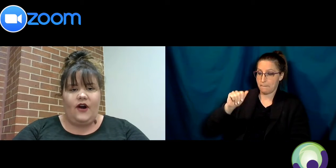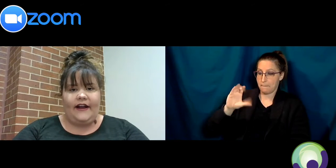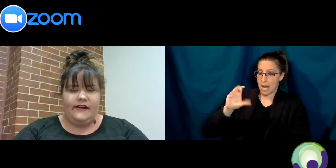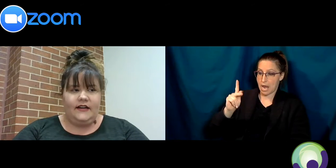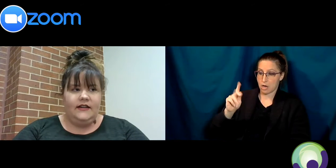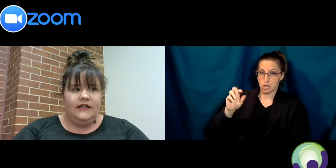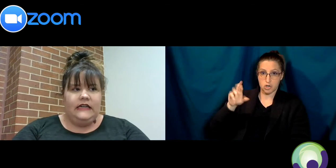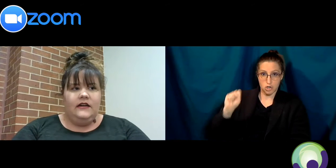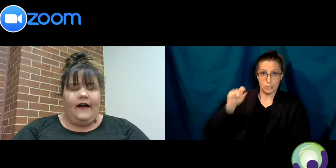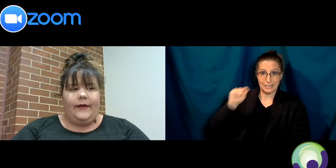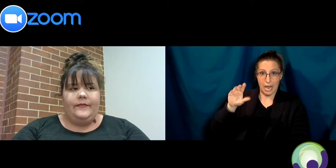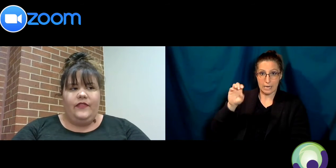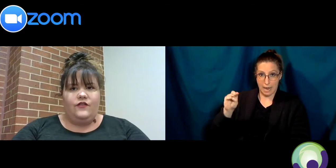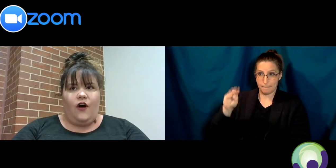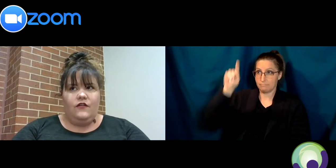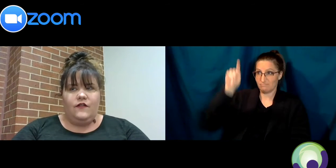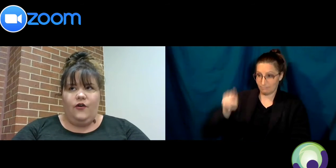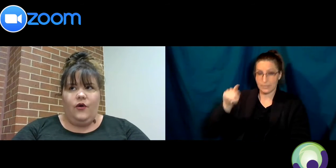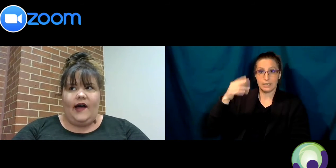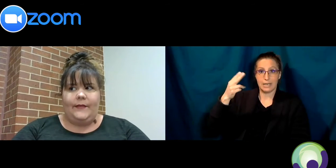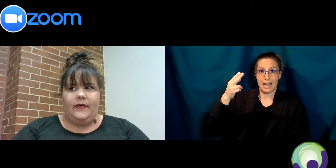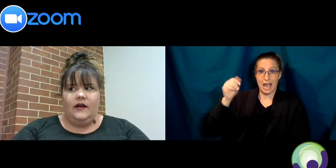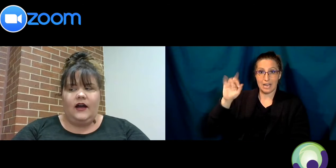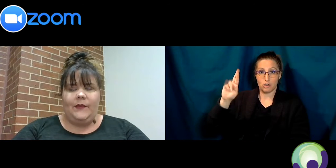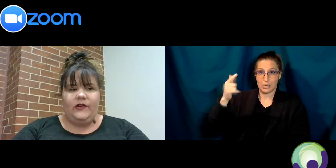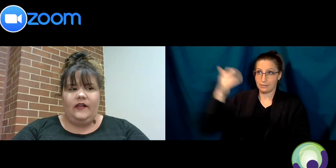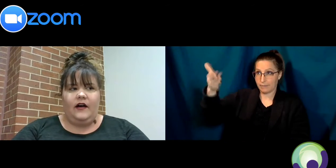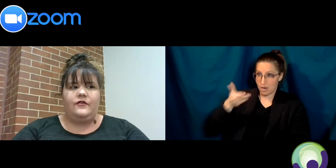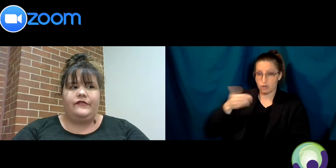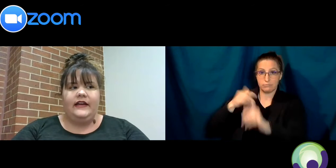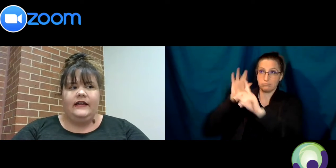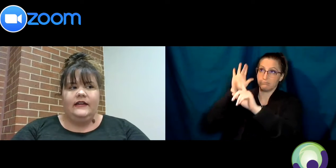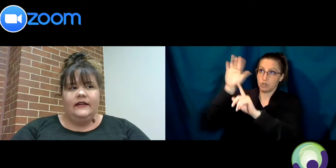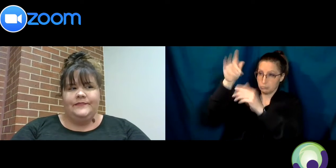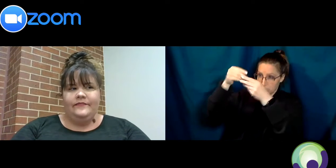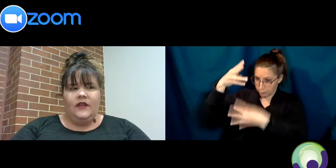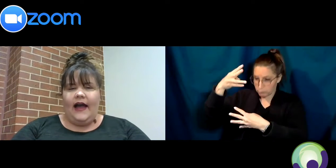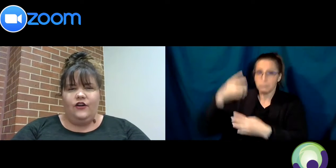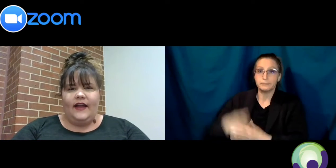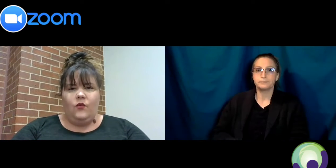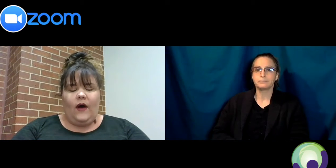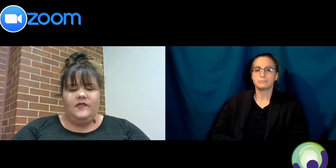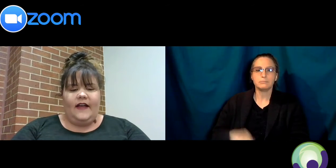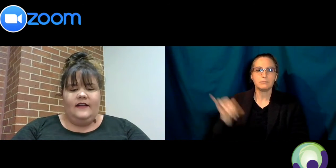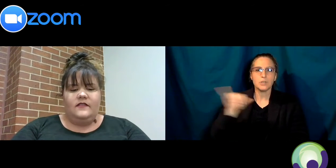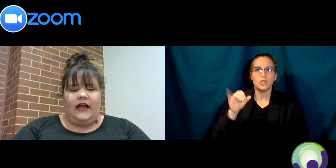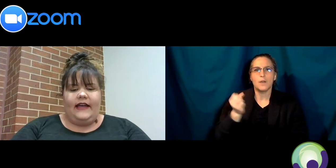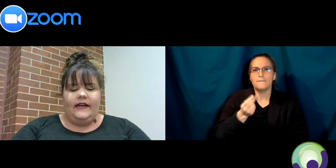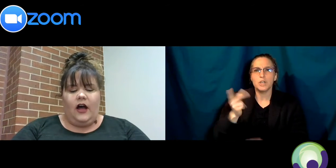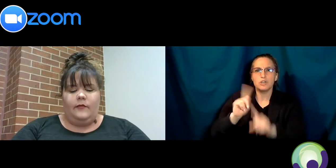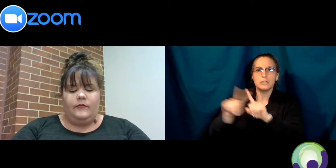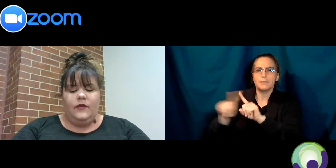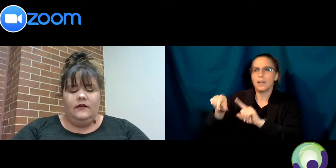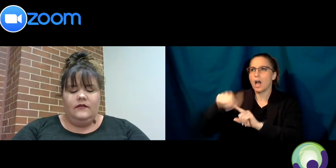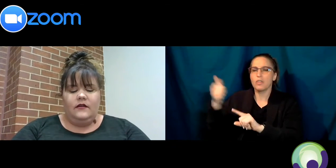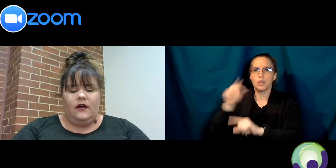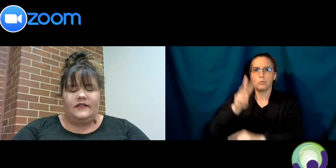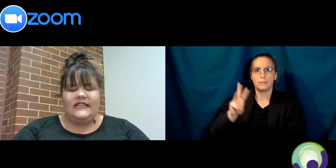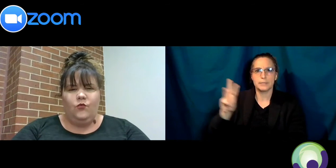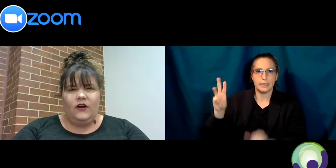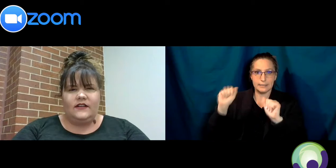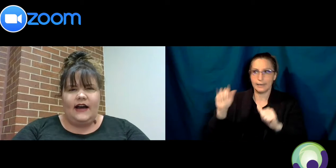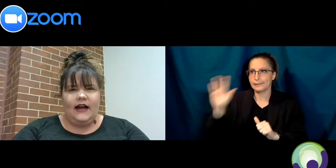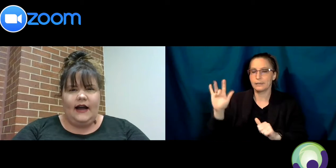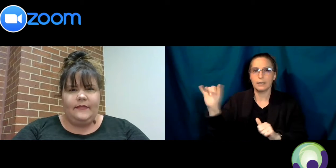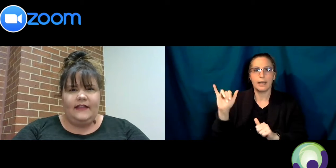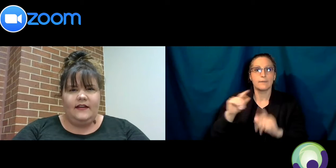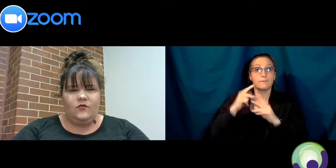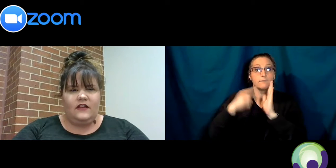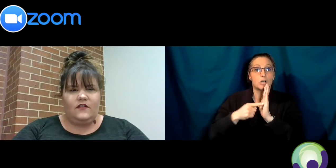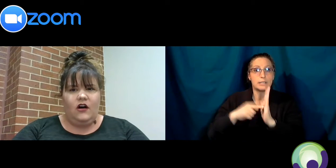hiring. There's also a couple of hiring websites like teamwork.com, I think is what it's called